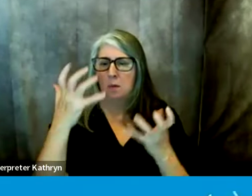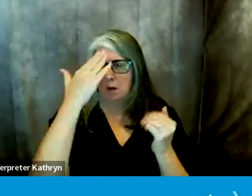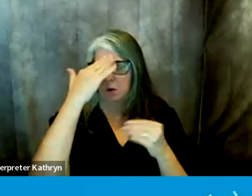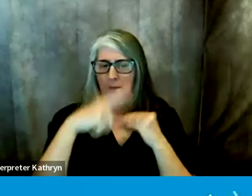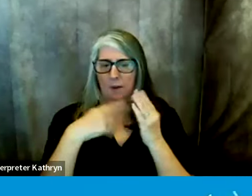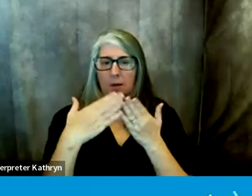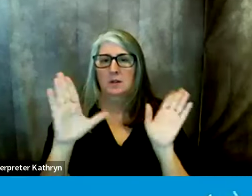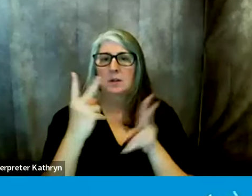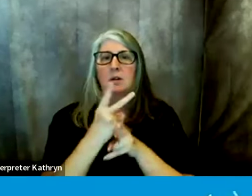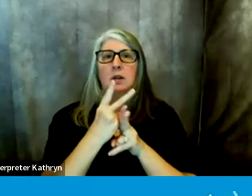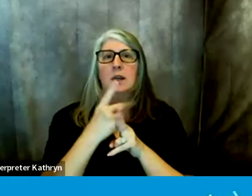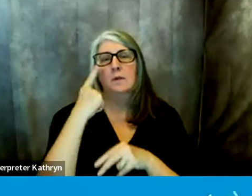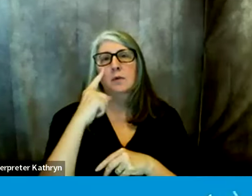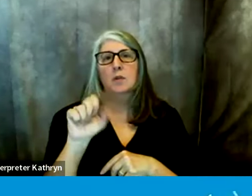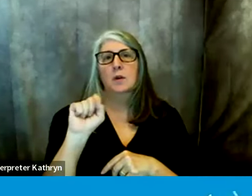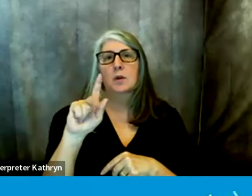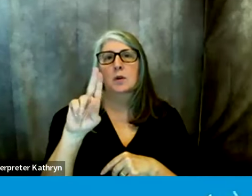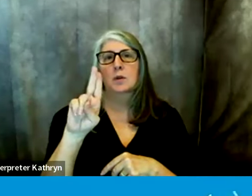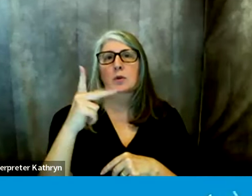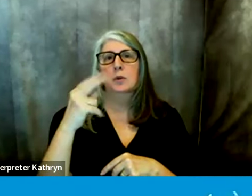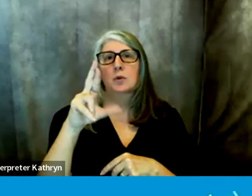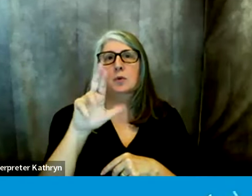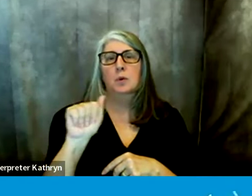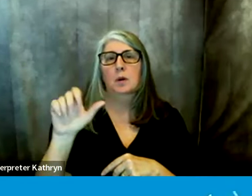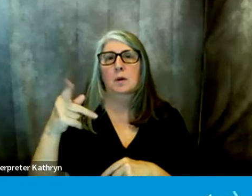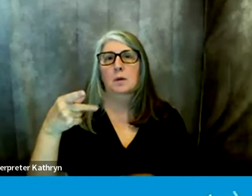for the suprapubic catheter, and that was directed at me, so I will just say.